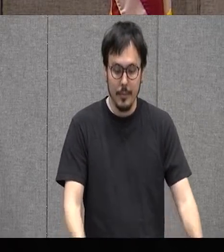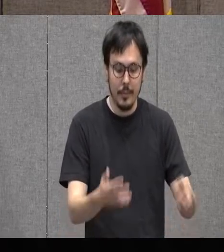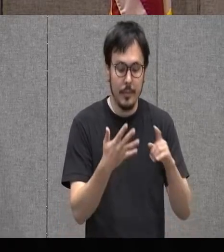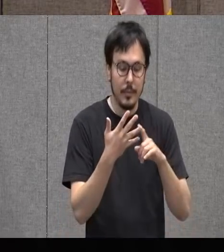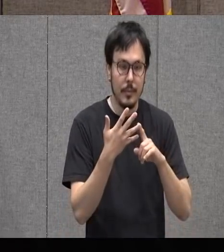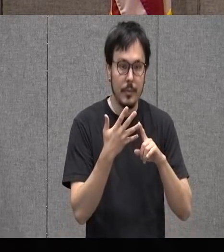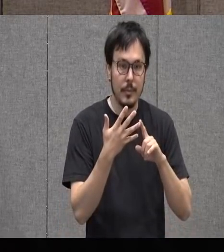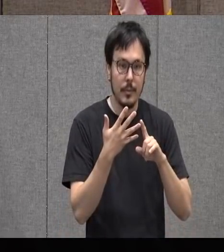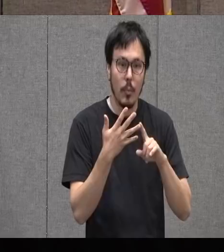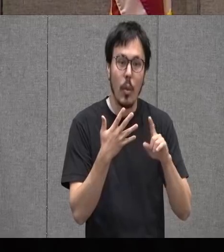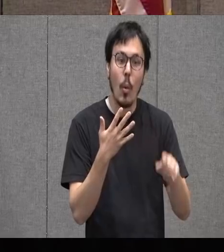When?